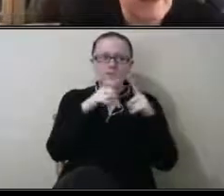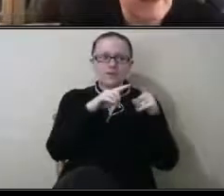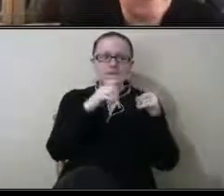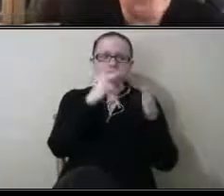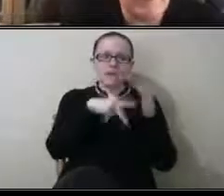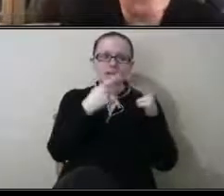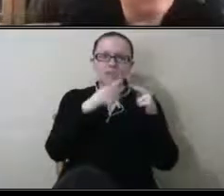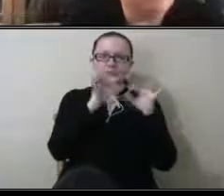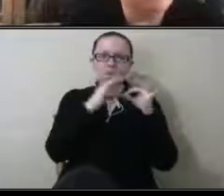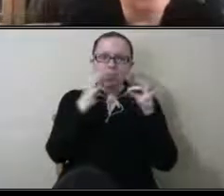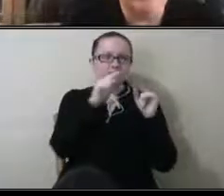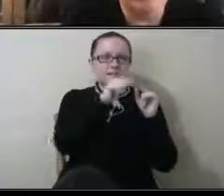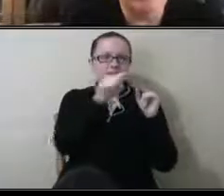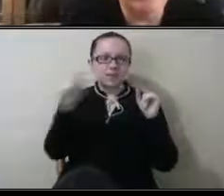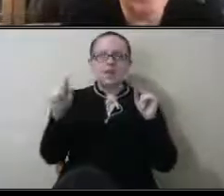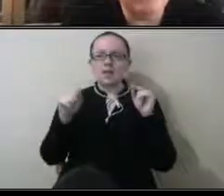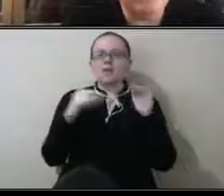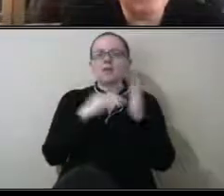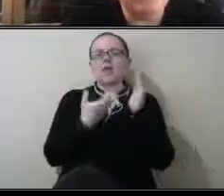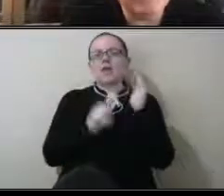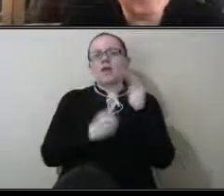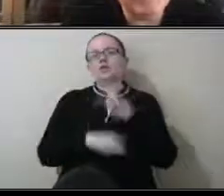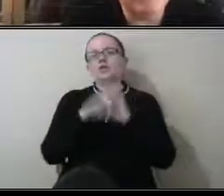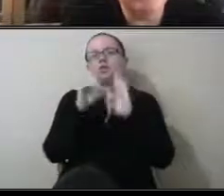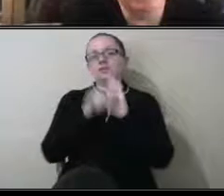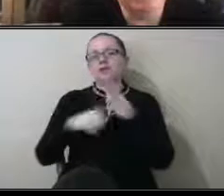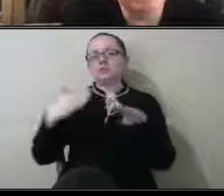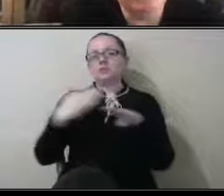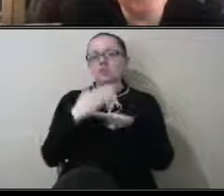end up um in a full-time role with with the organization who originally interned